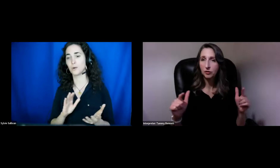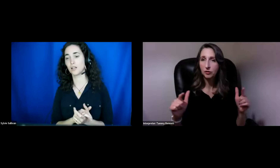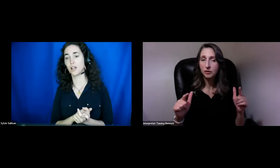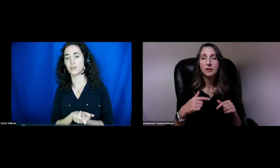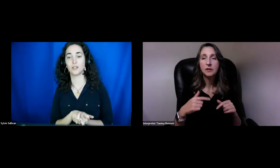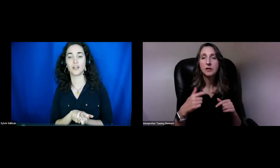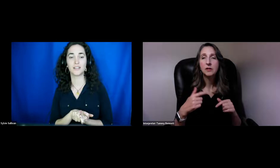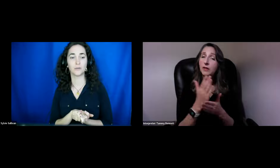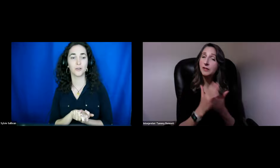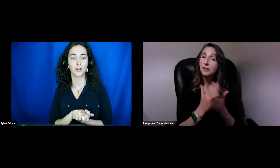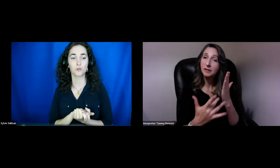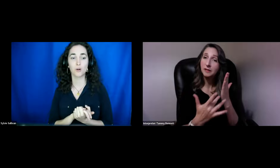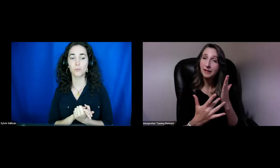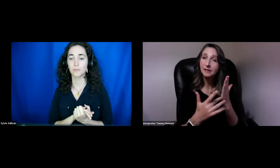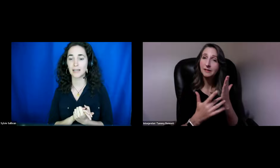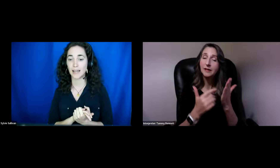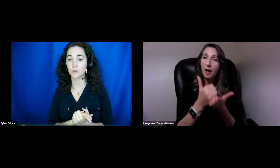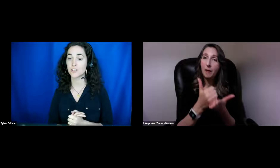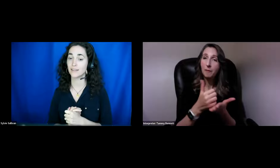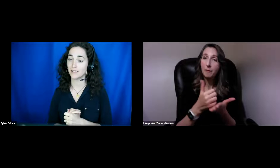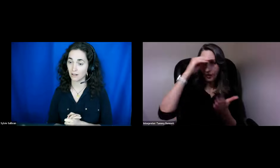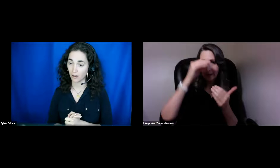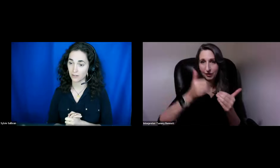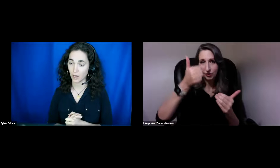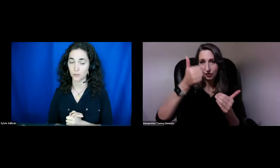You may think "you're a polyglot, you're lucky you grew up with many languages," but I did not.